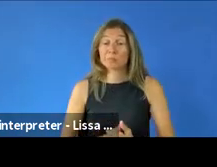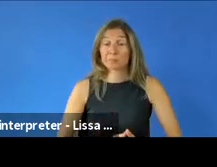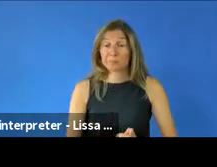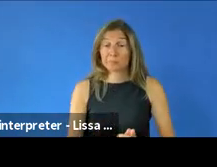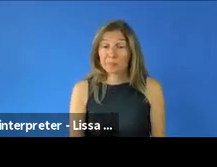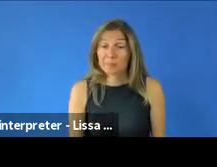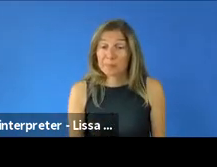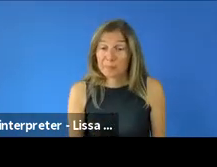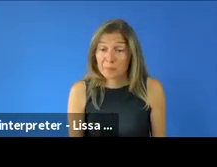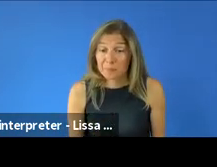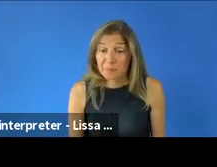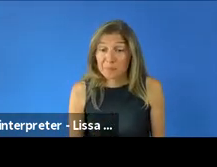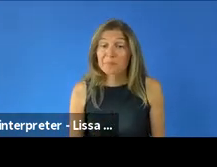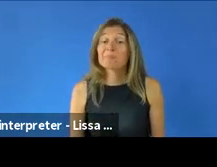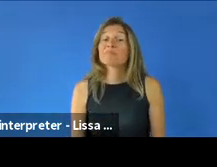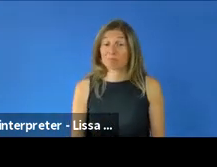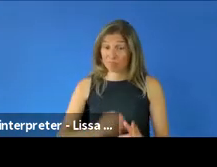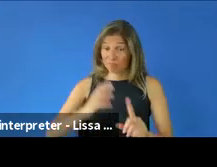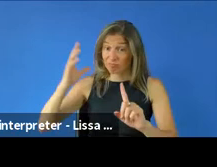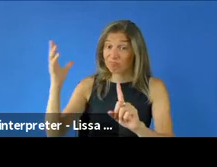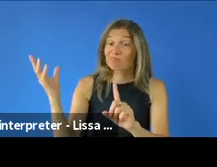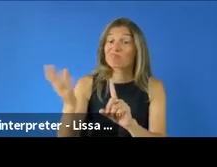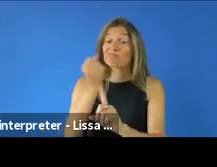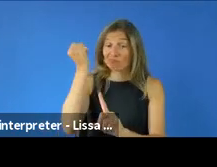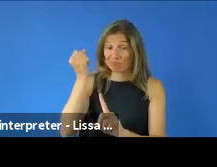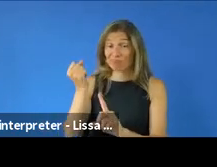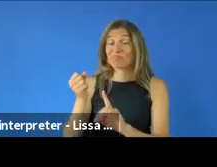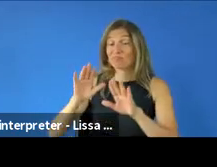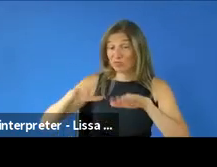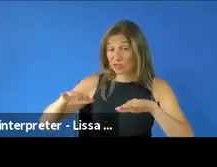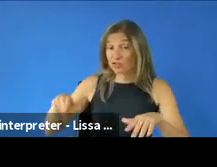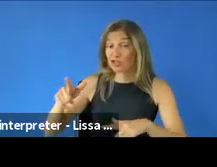able to reach 826 chirnz with disabilities of which we